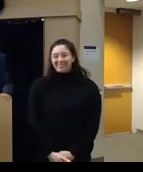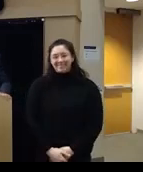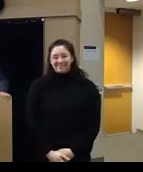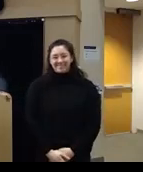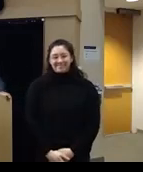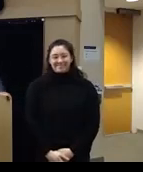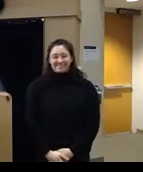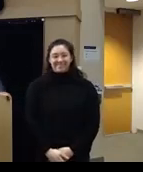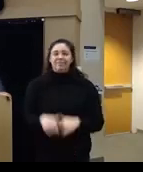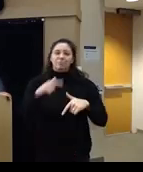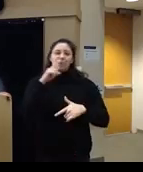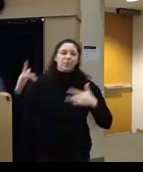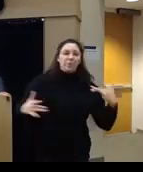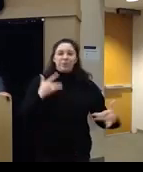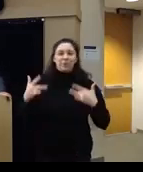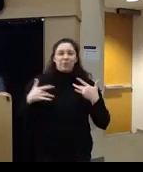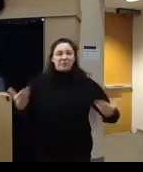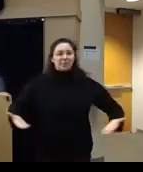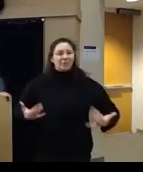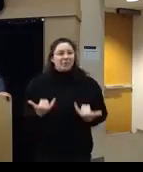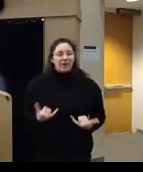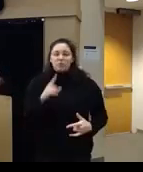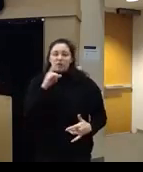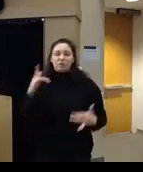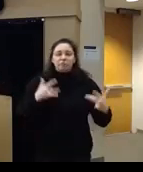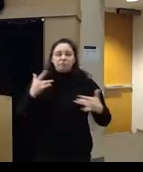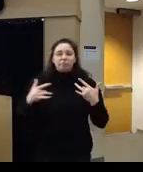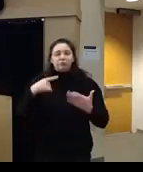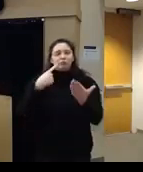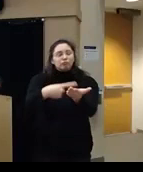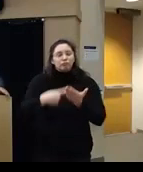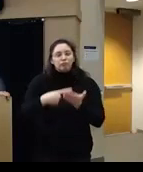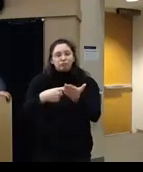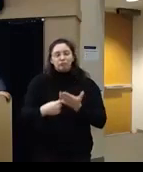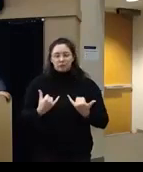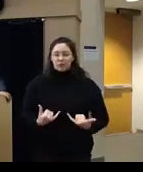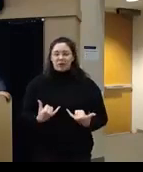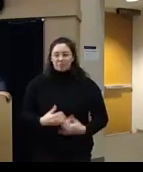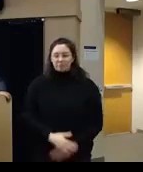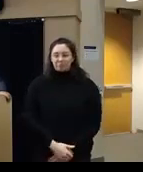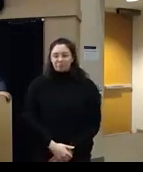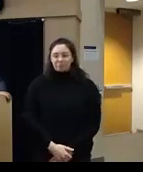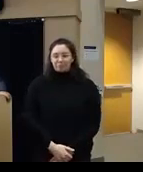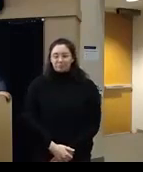it is delightful to be here I'm really excited to have a dialogue with you I want to first uh